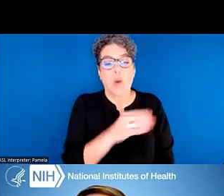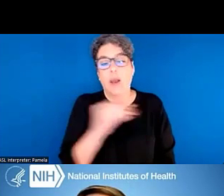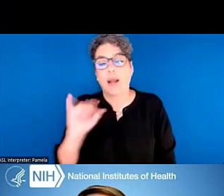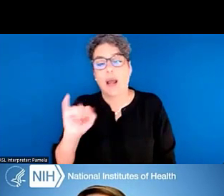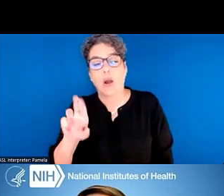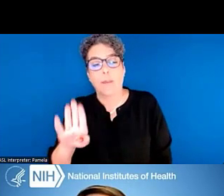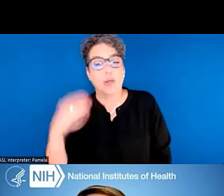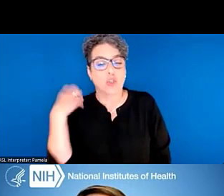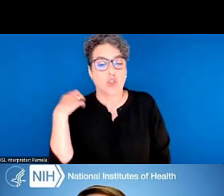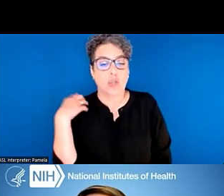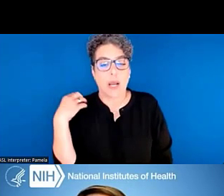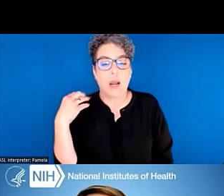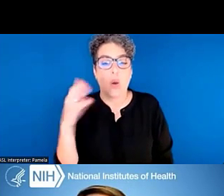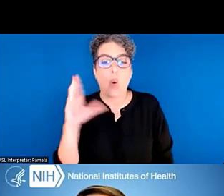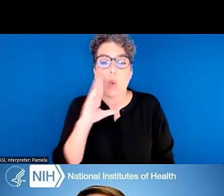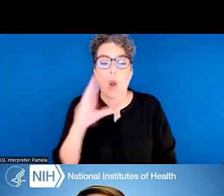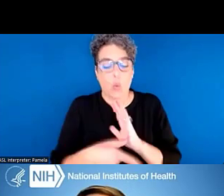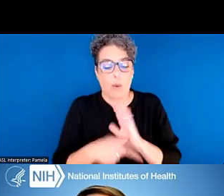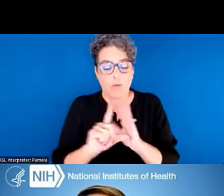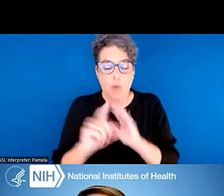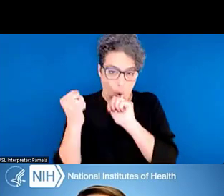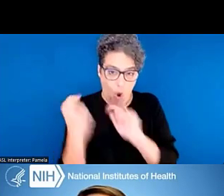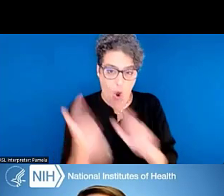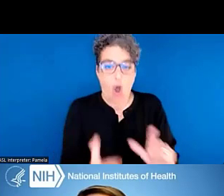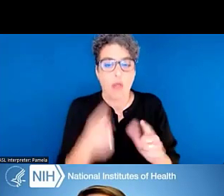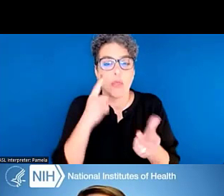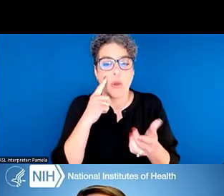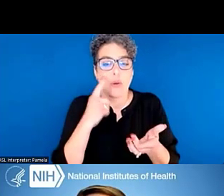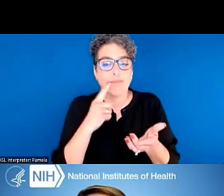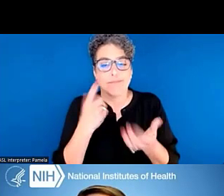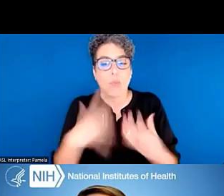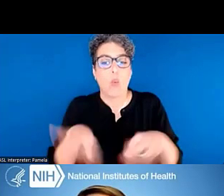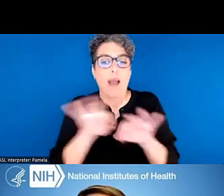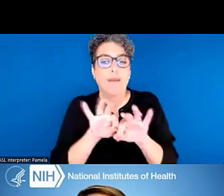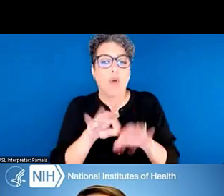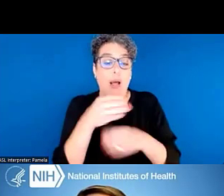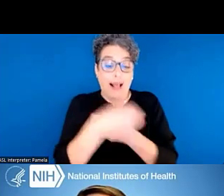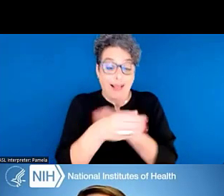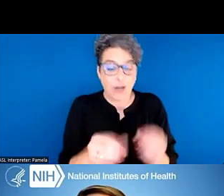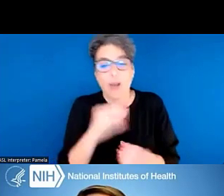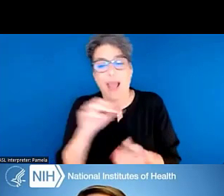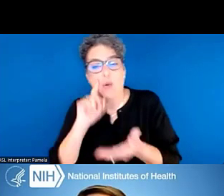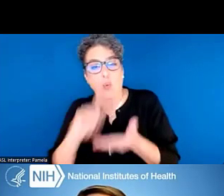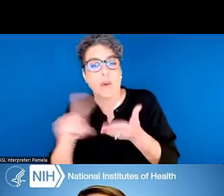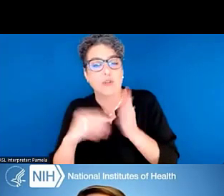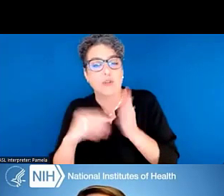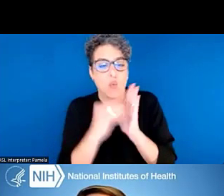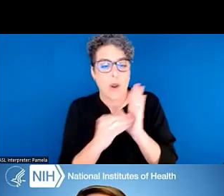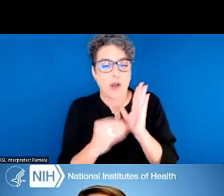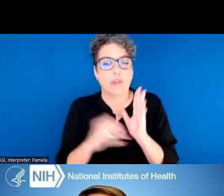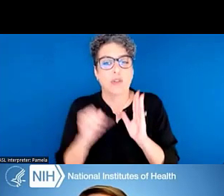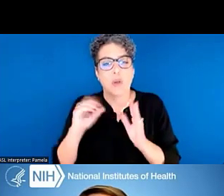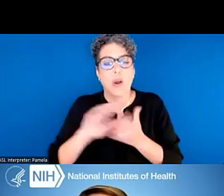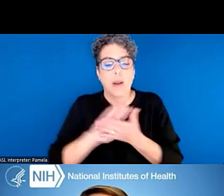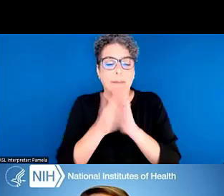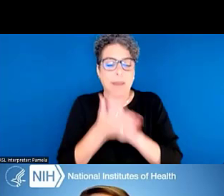of all relevant clinical and research records. So this is kind of starting like a research misconduct proceeding, right?